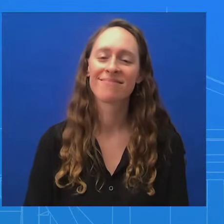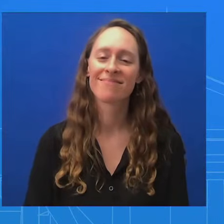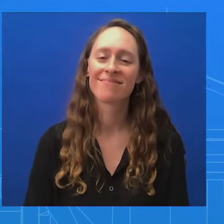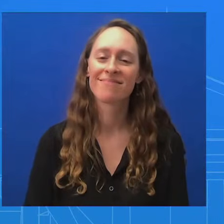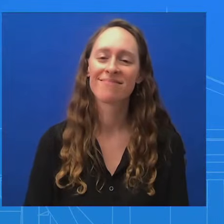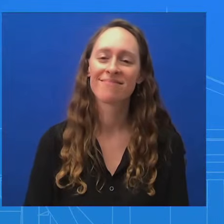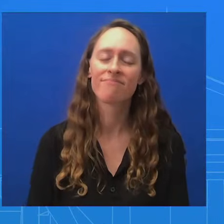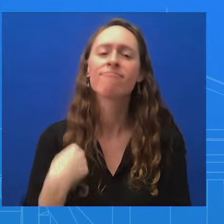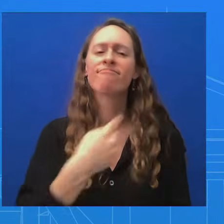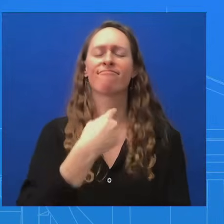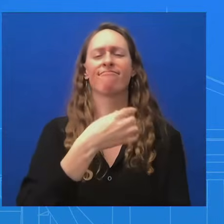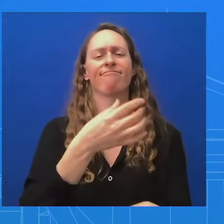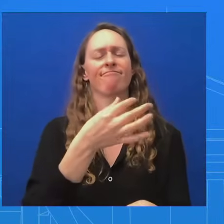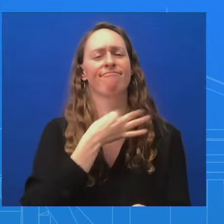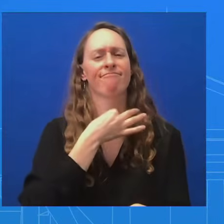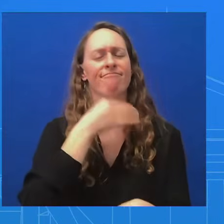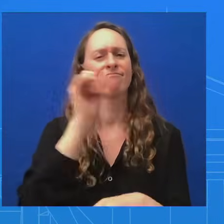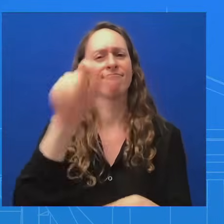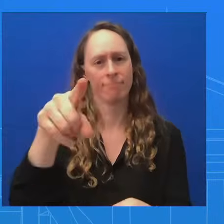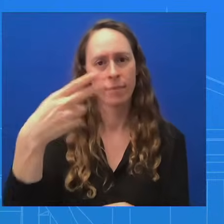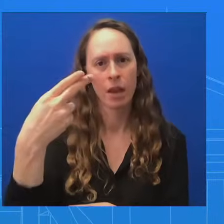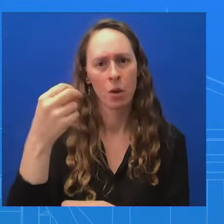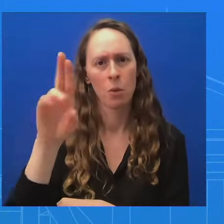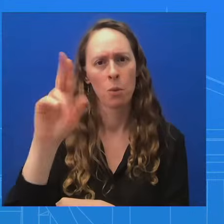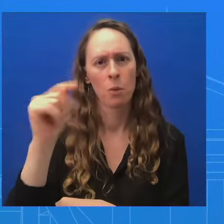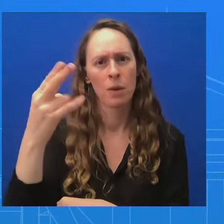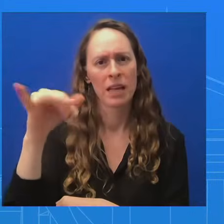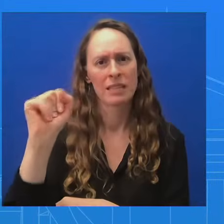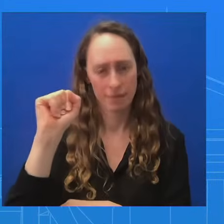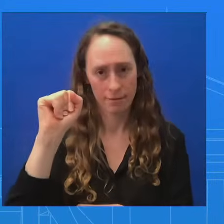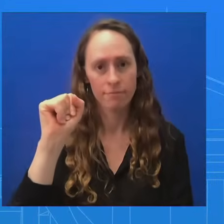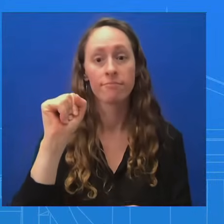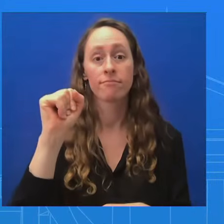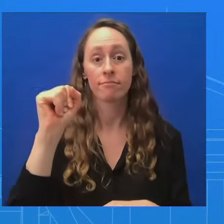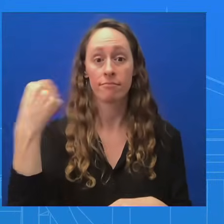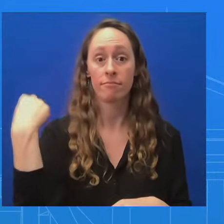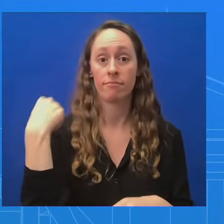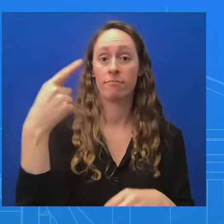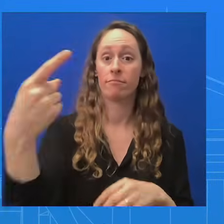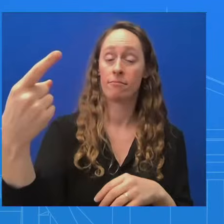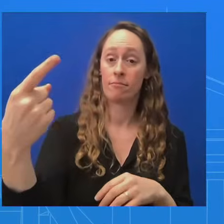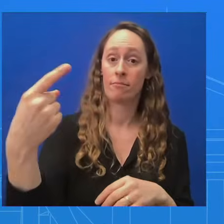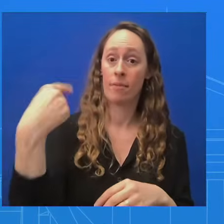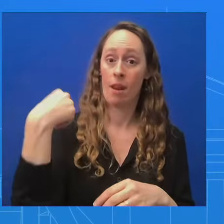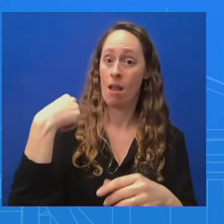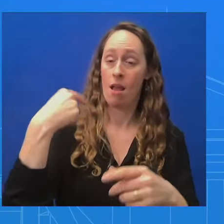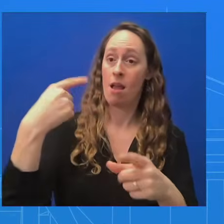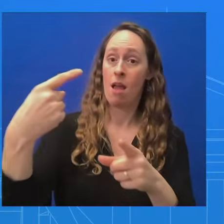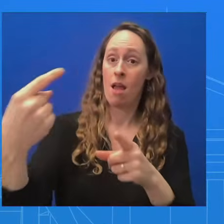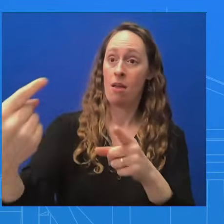You said you have other options. At what point you can use another option? Mr. Kirby: Well, I'm not going to get ahead of the President or his decision-making.